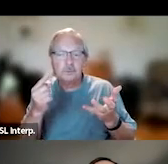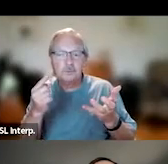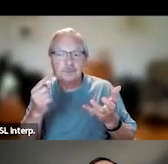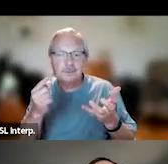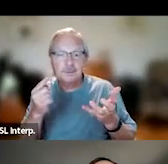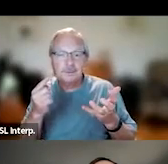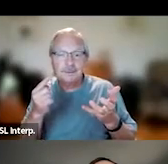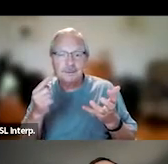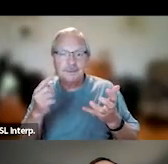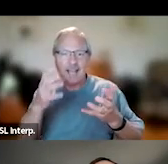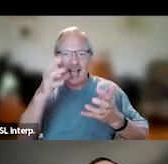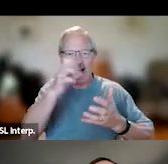I guess I can kick it off.